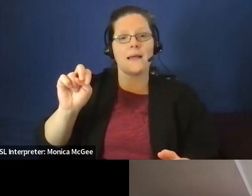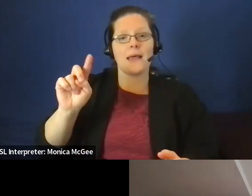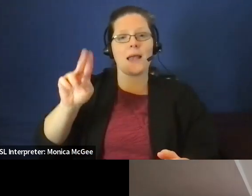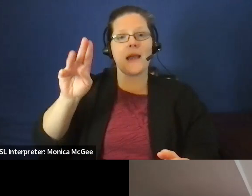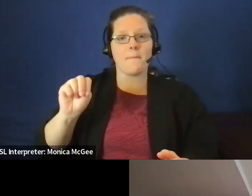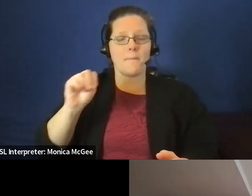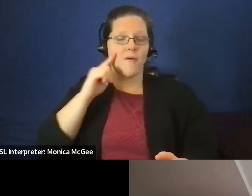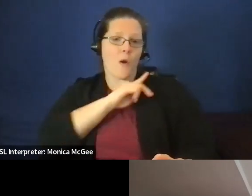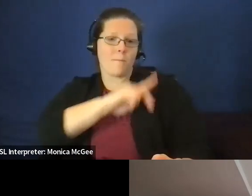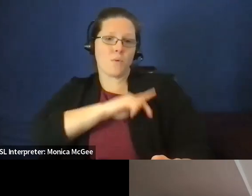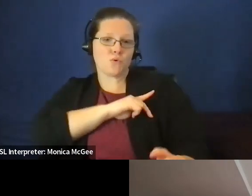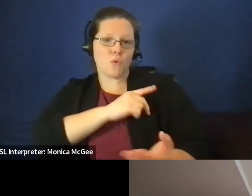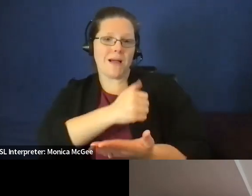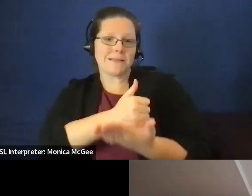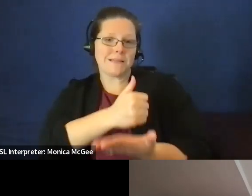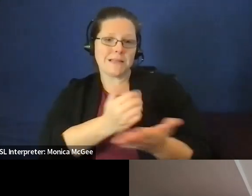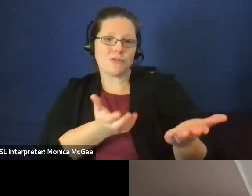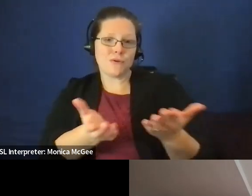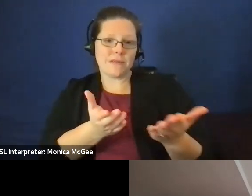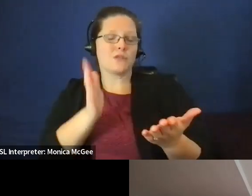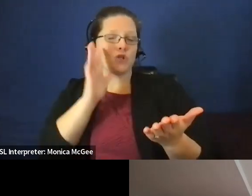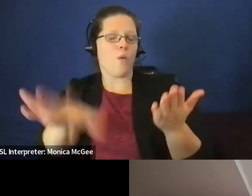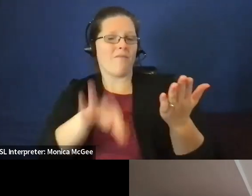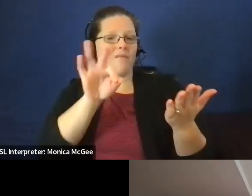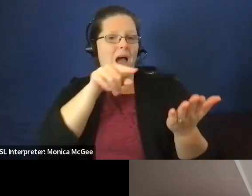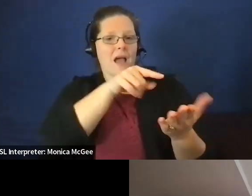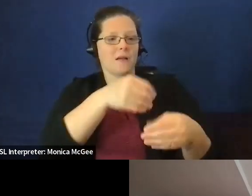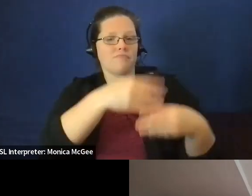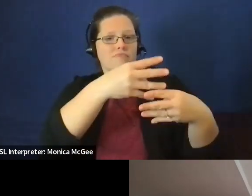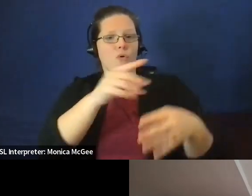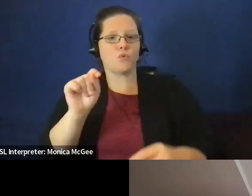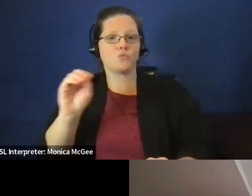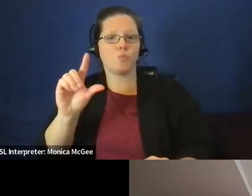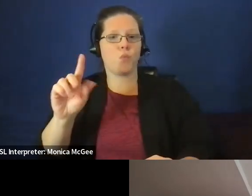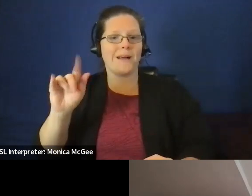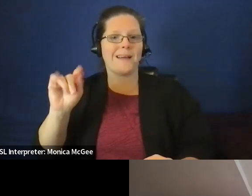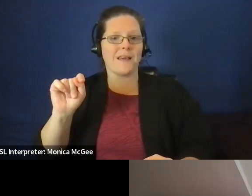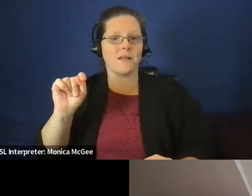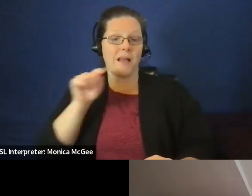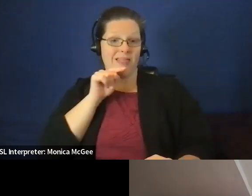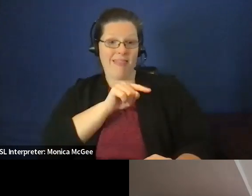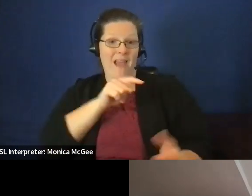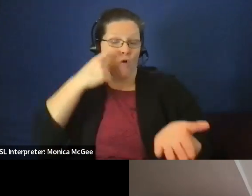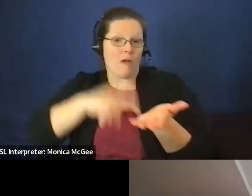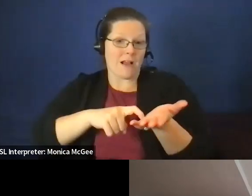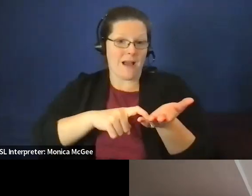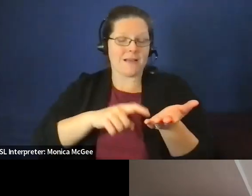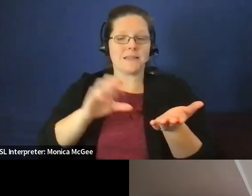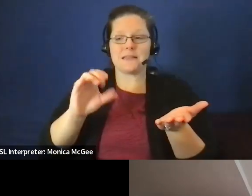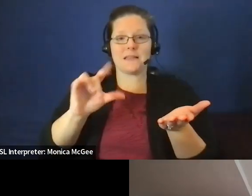the summer of 2020 in developing what came out as a FEMA addendum for